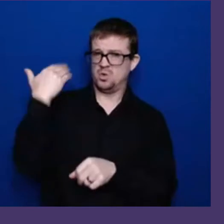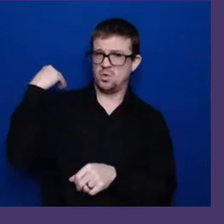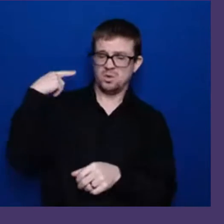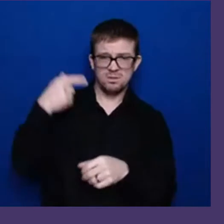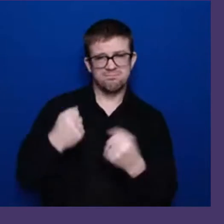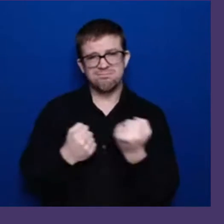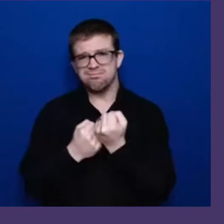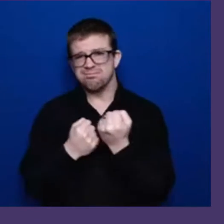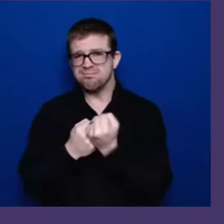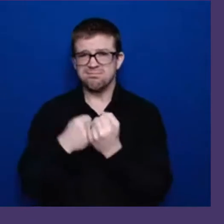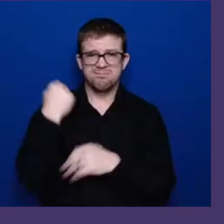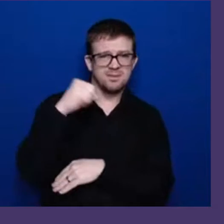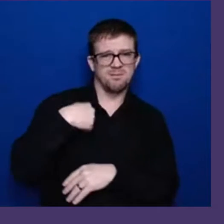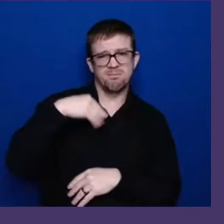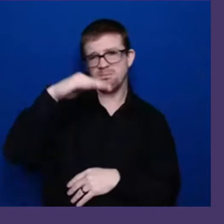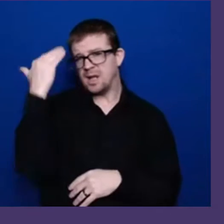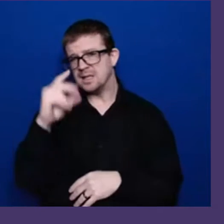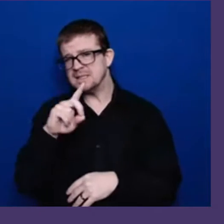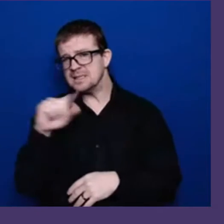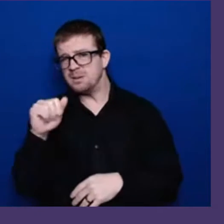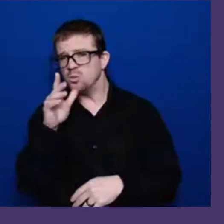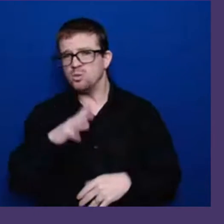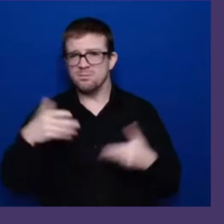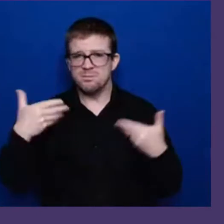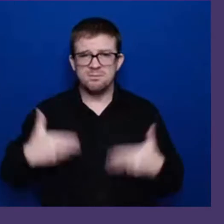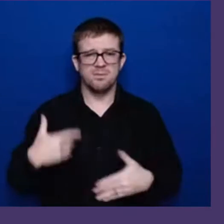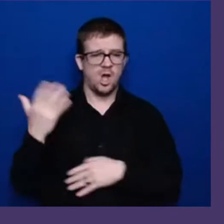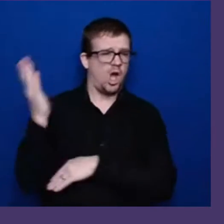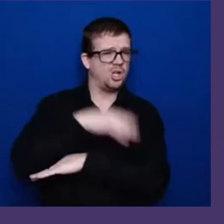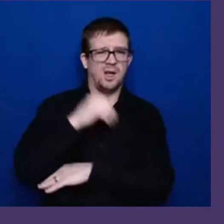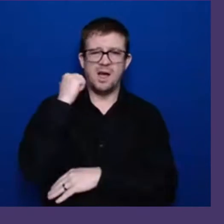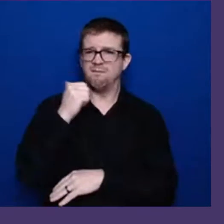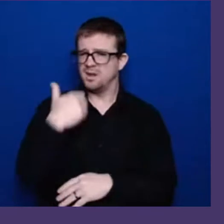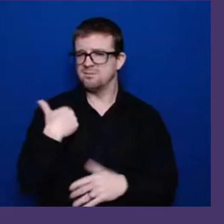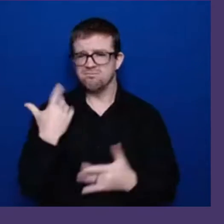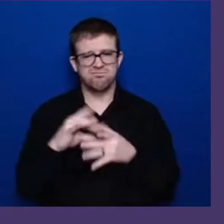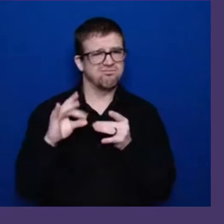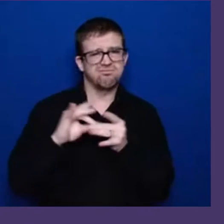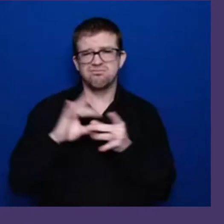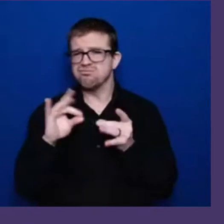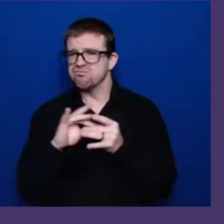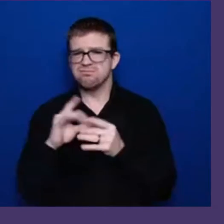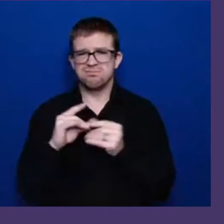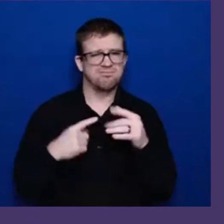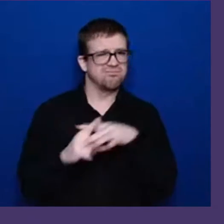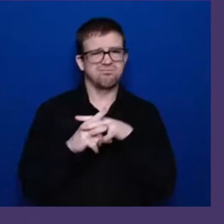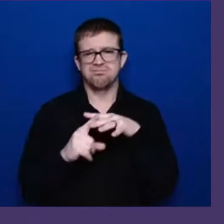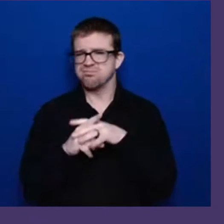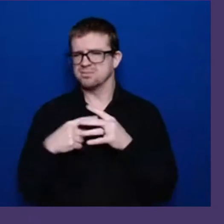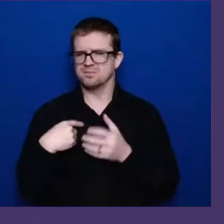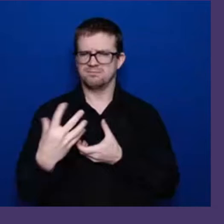All day, every day, I show up. I love to embody that, but it was years of me being in